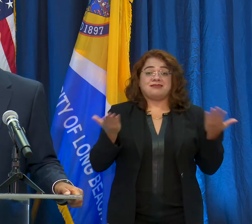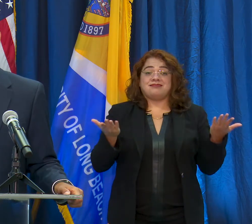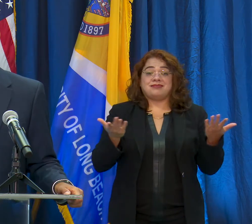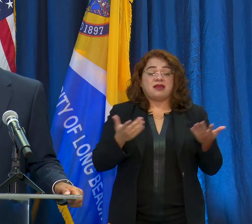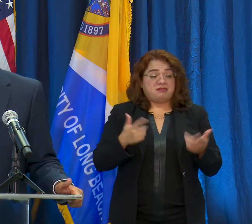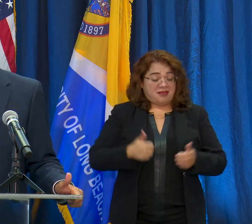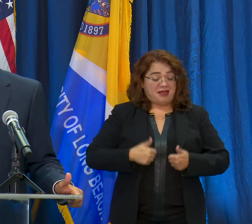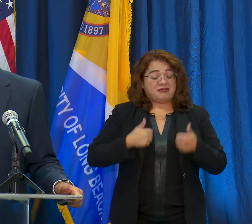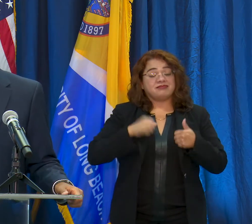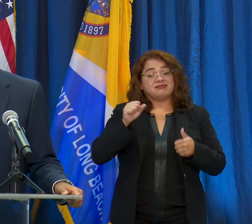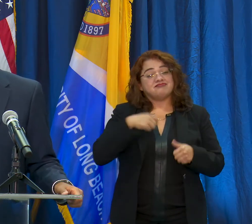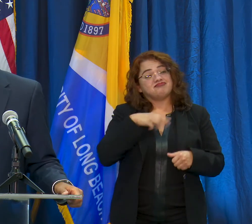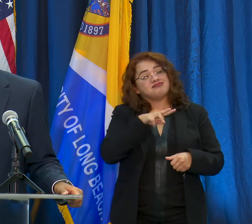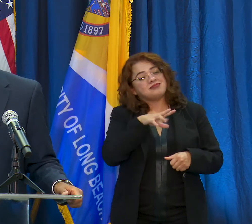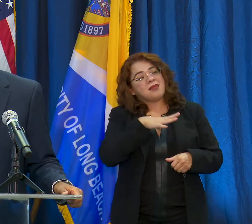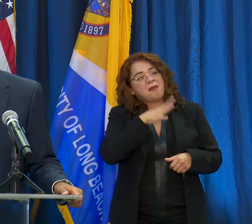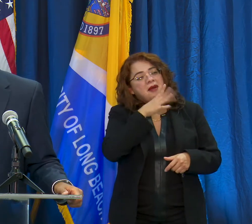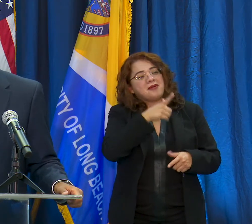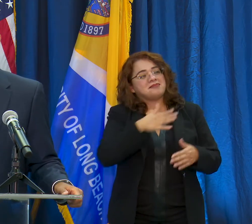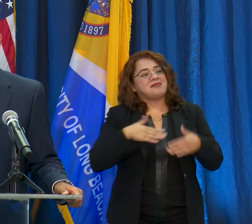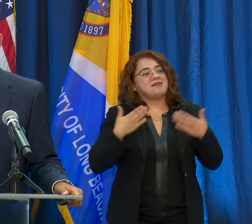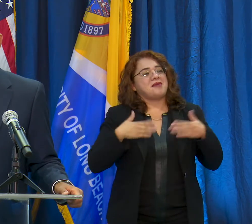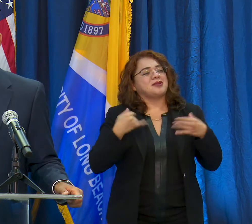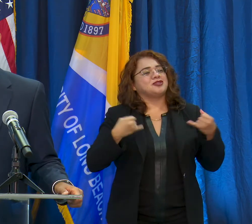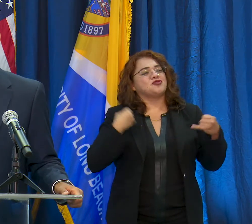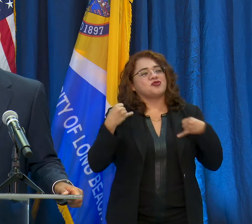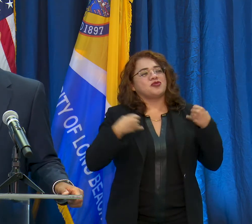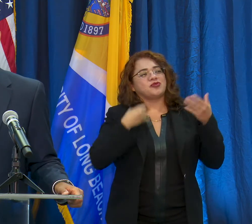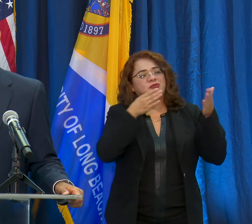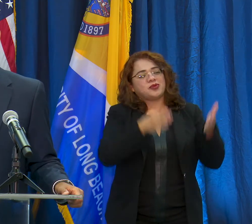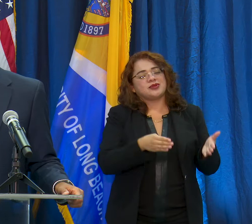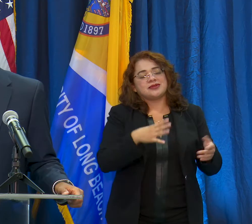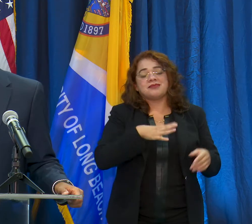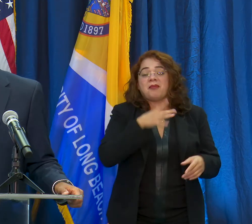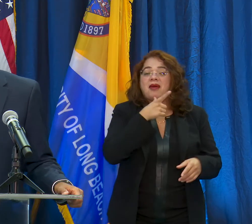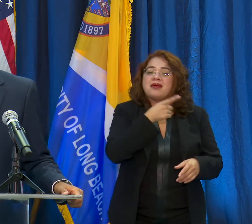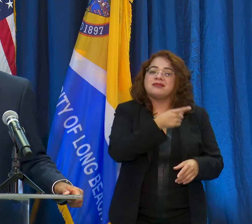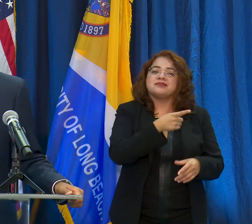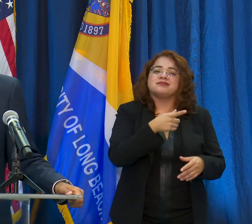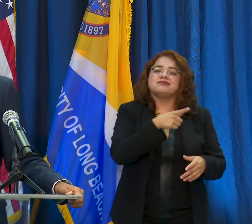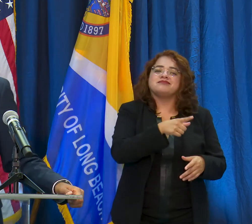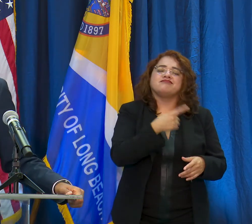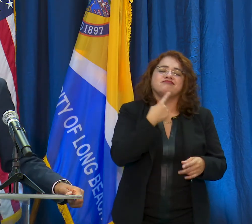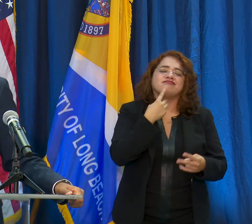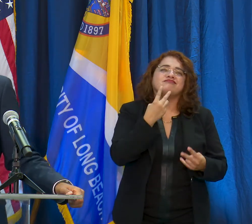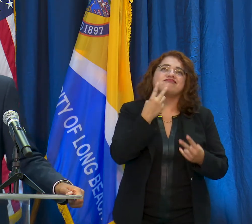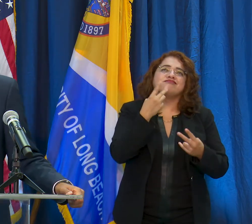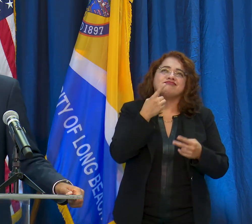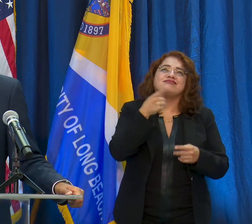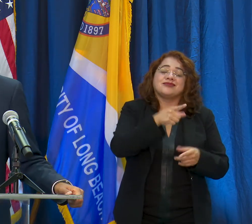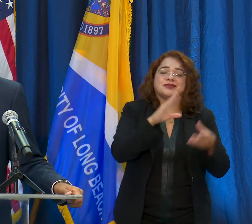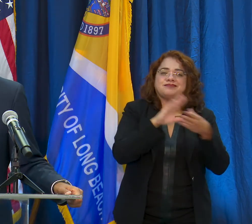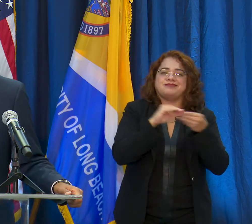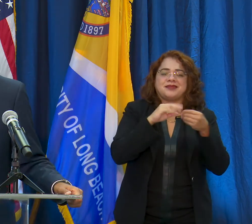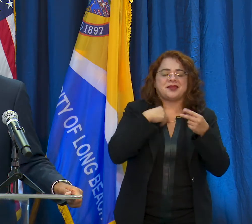The one thing I've been thinking about a lot is that she always said that one of her most joyous moments and one of the things she's most proud of